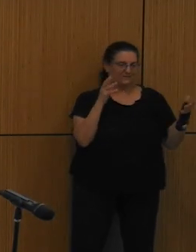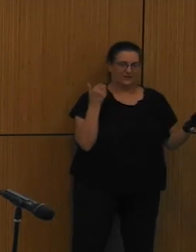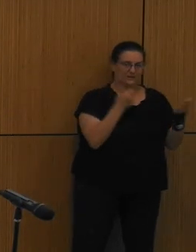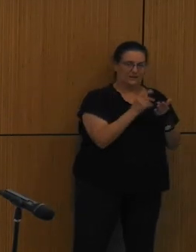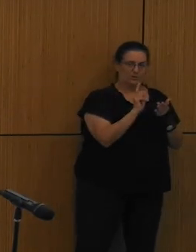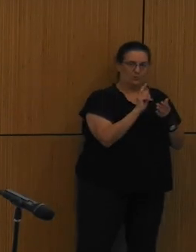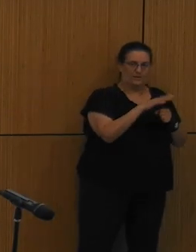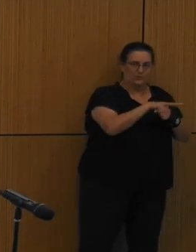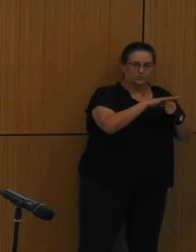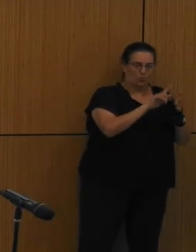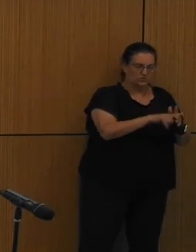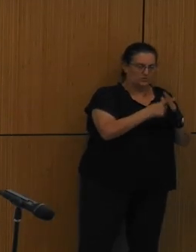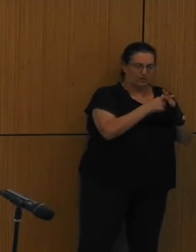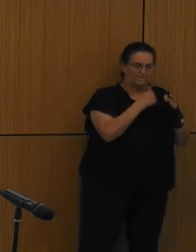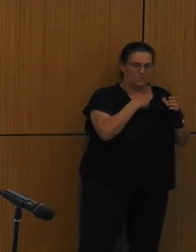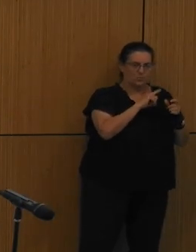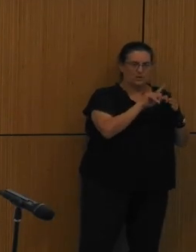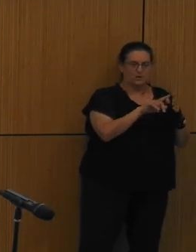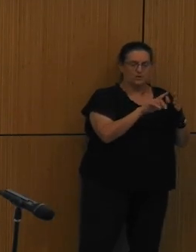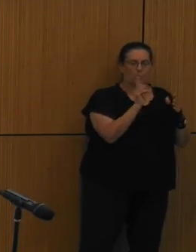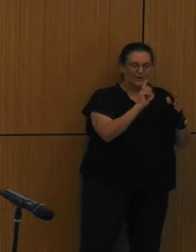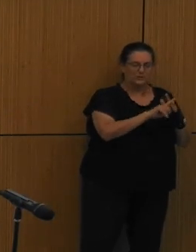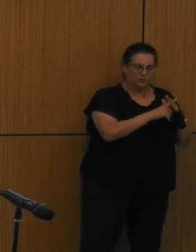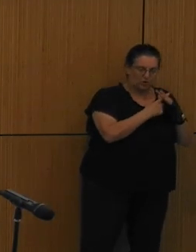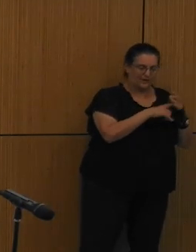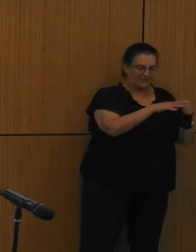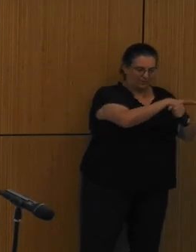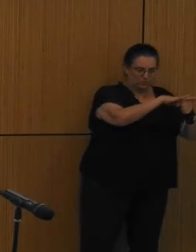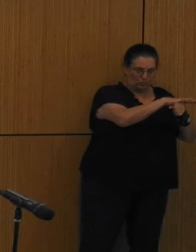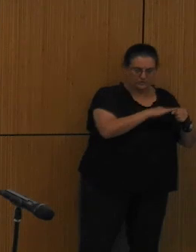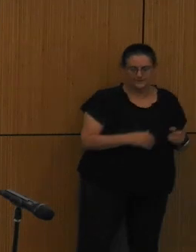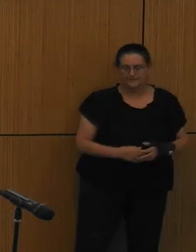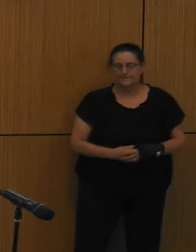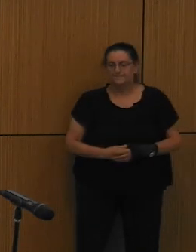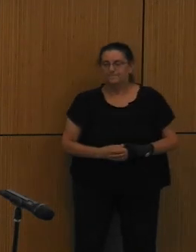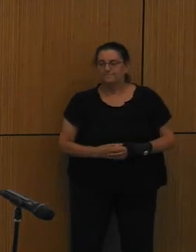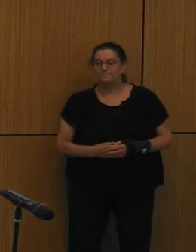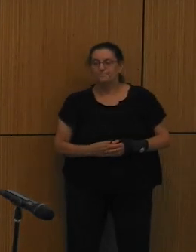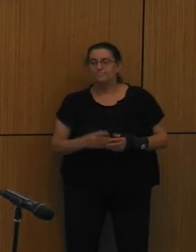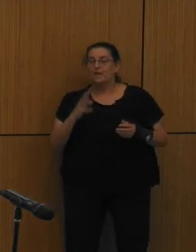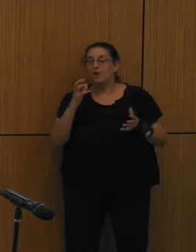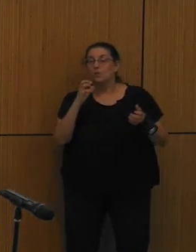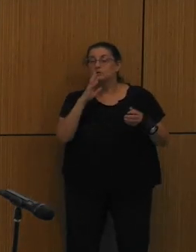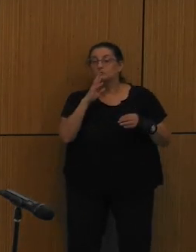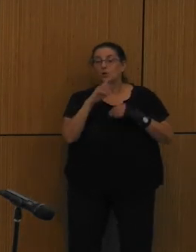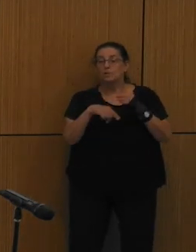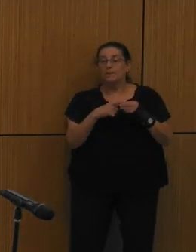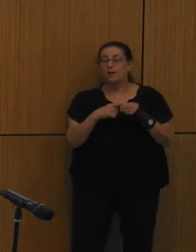of environmental movement, you know, with with Rachel Carson and Silent Spring. I want to talk about a breakthrough.